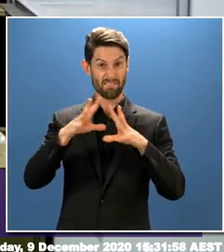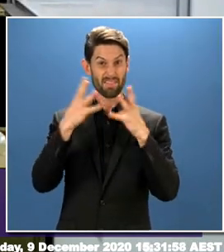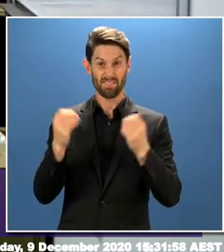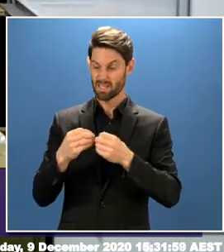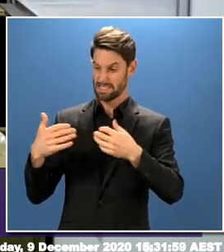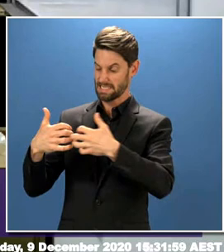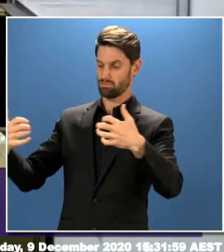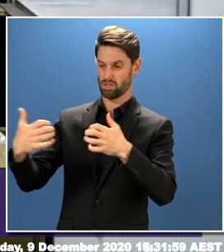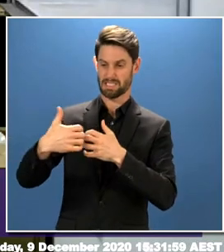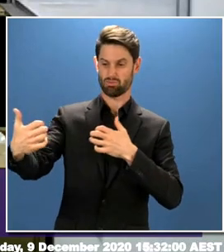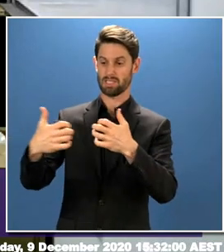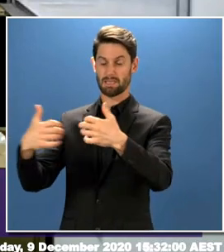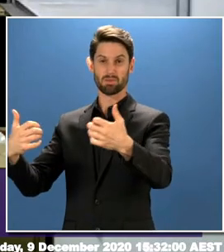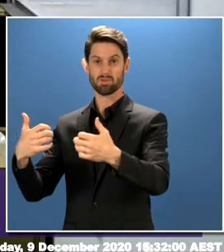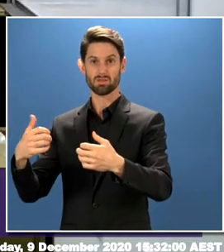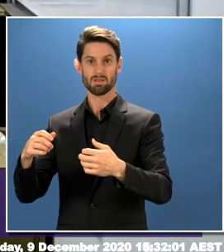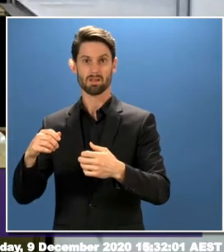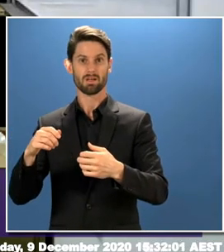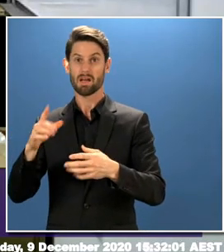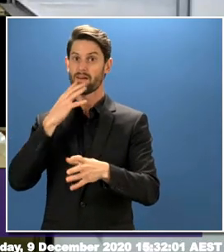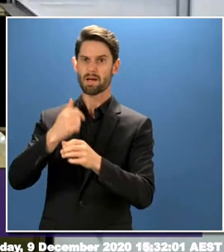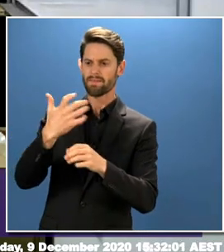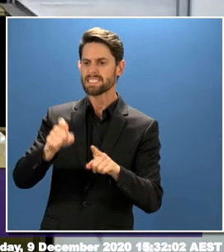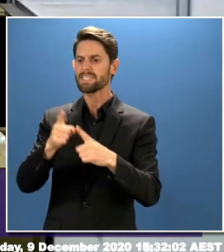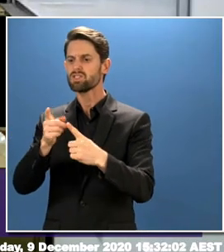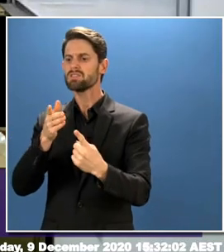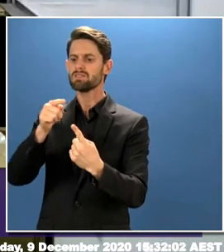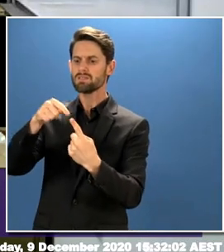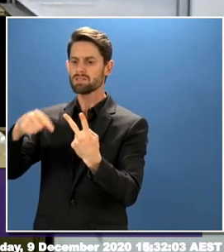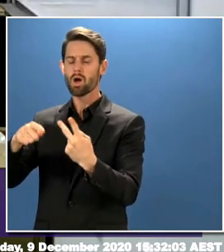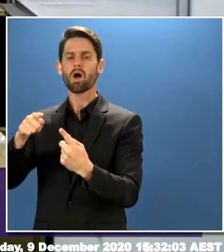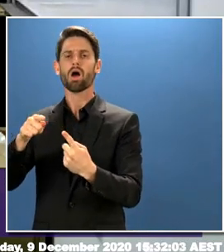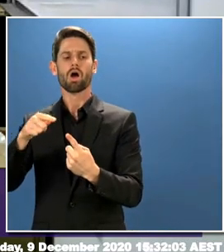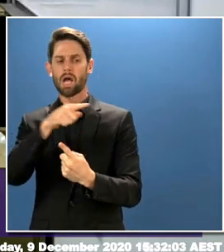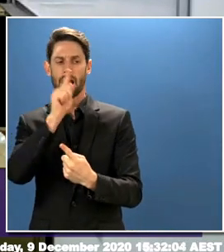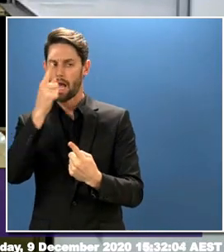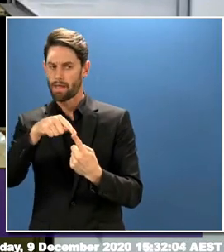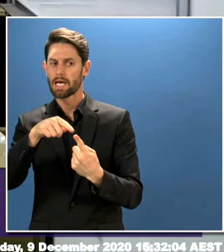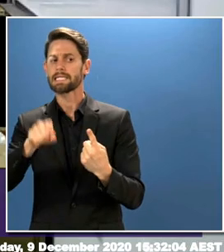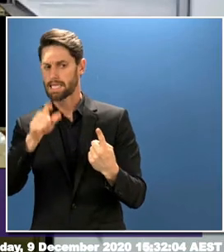You're getting this, you can't get that. That in itself has created the problems of fragmentation and chaos that we've seen.